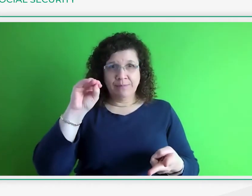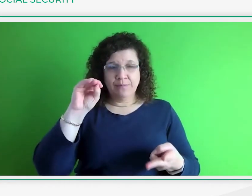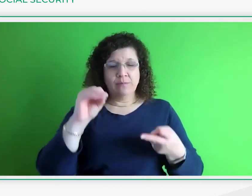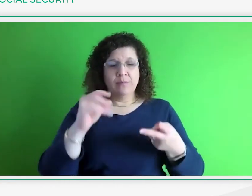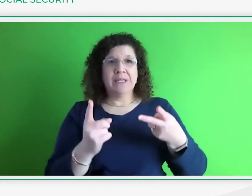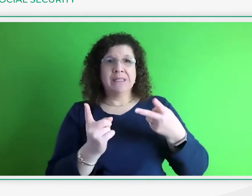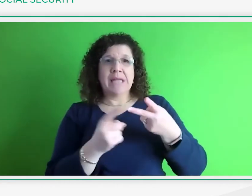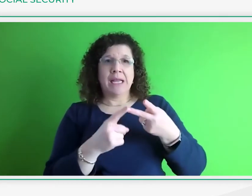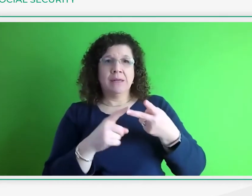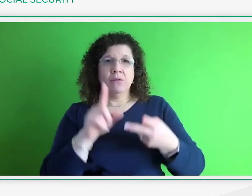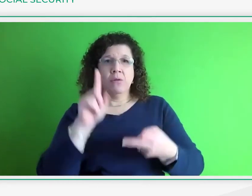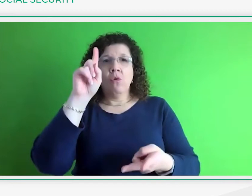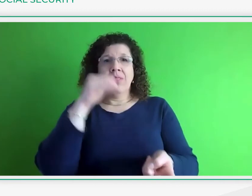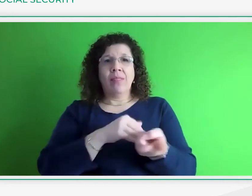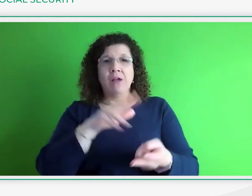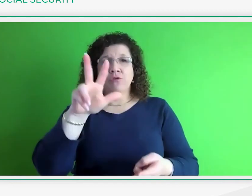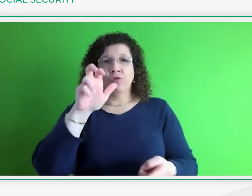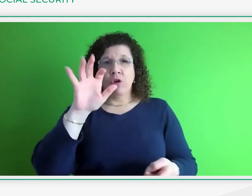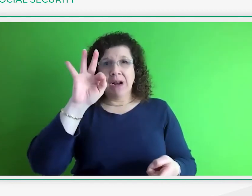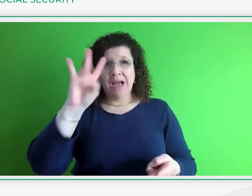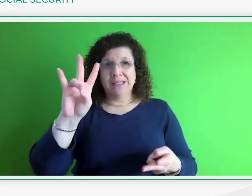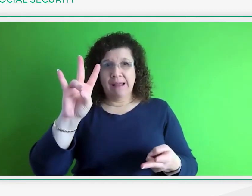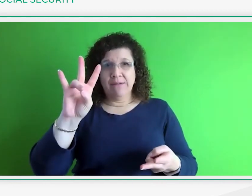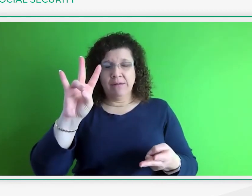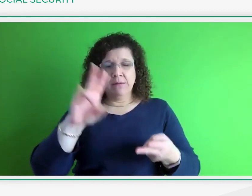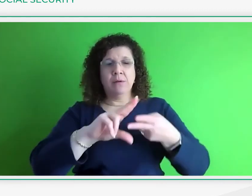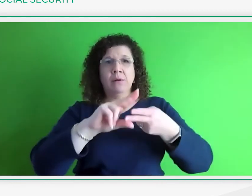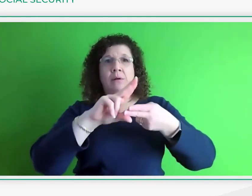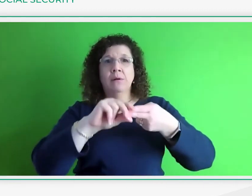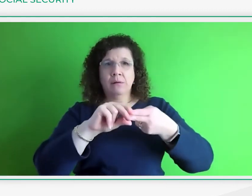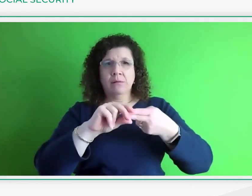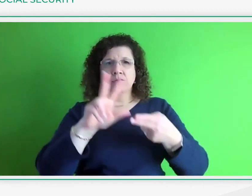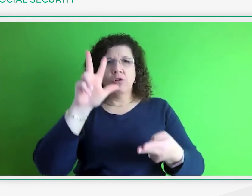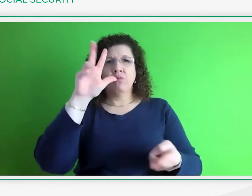The second is $1,397.